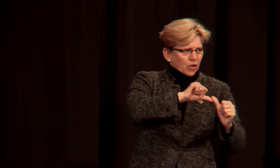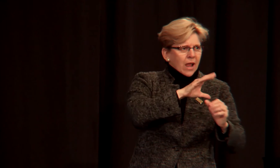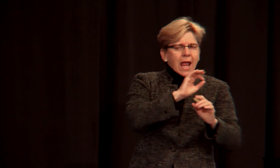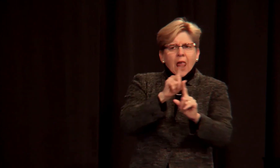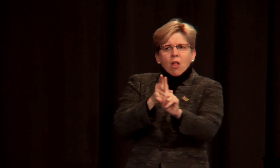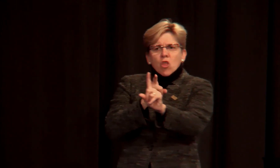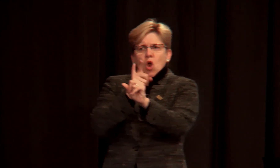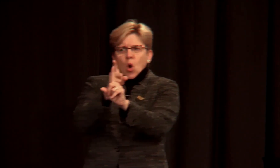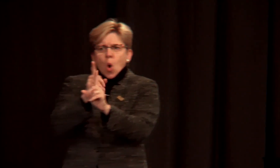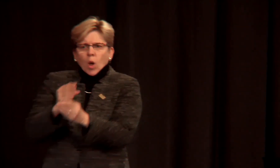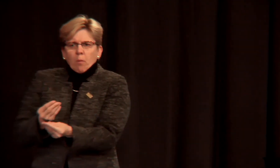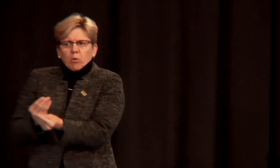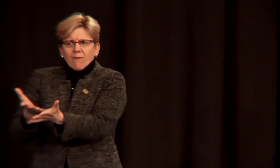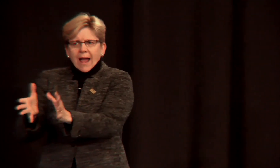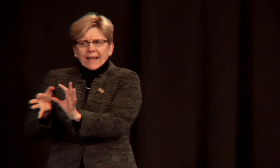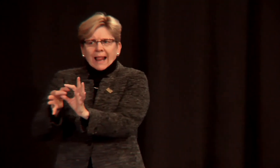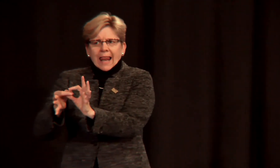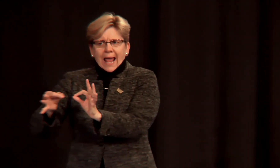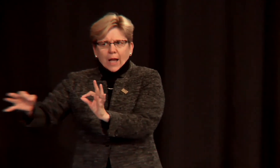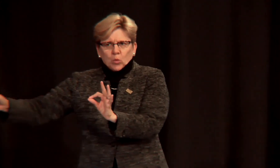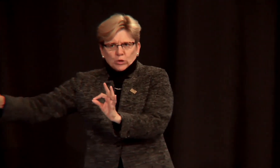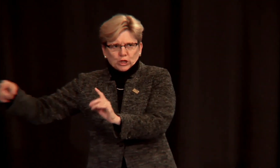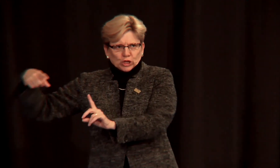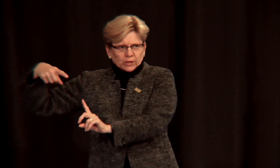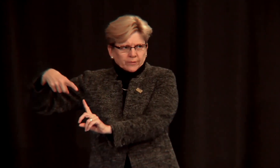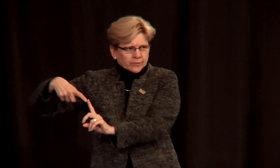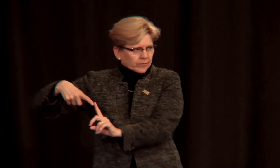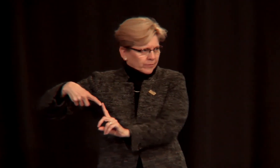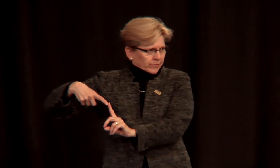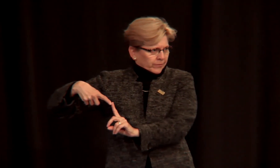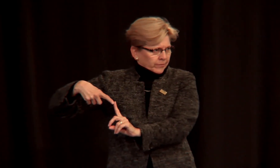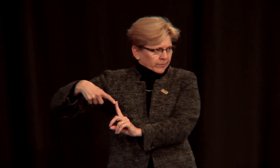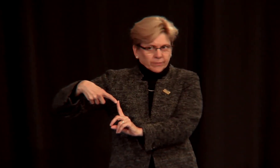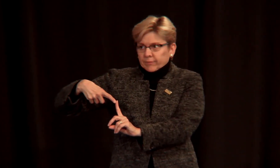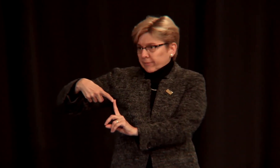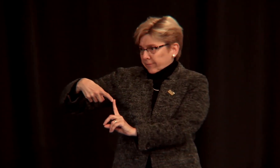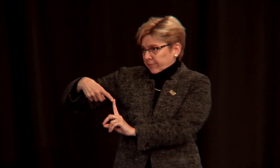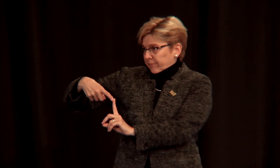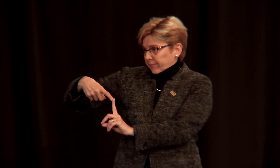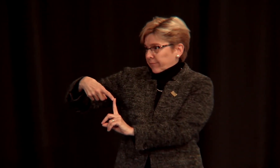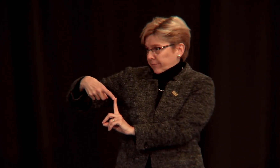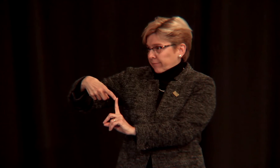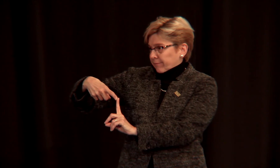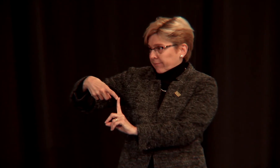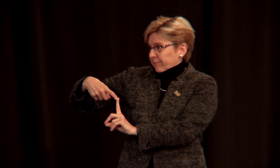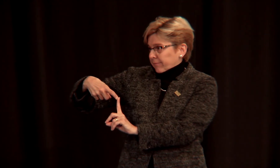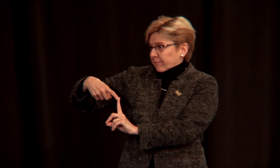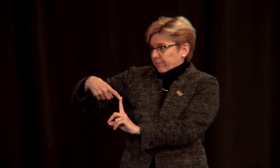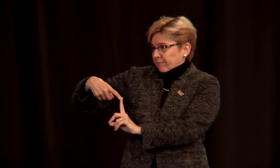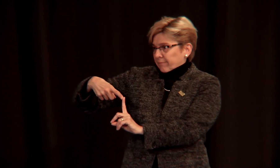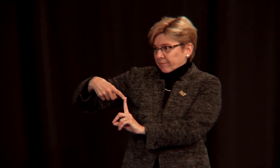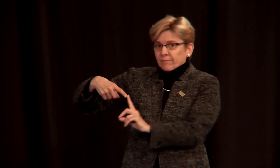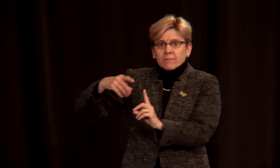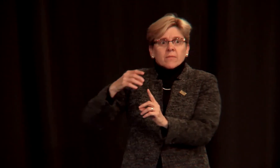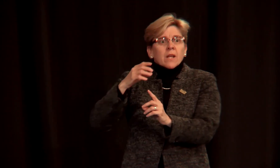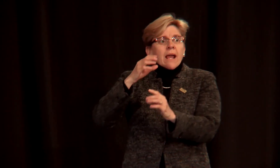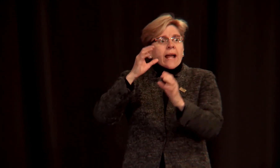that's connecting with each other and the goal of providing language...mm-hmm.